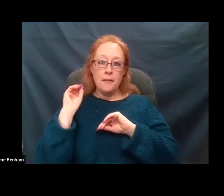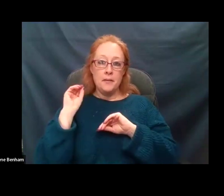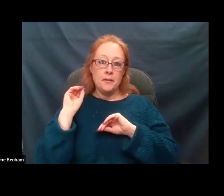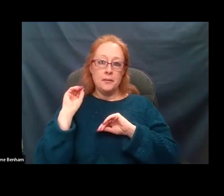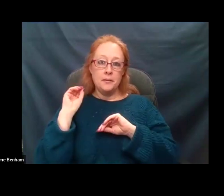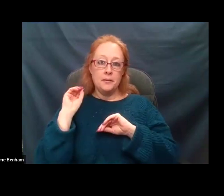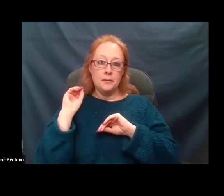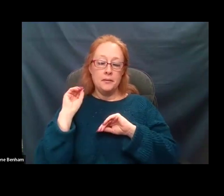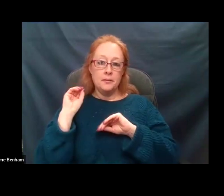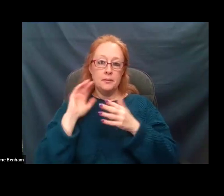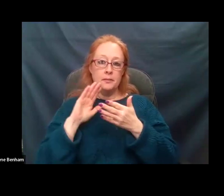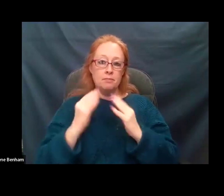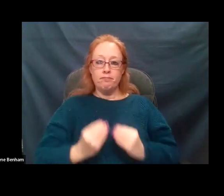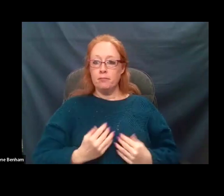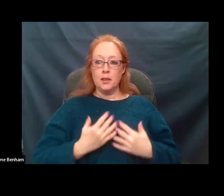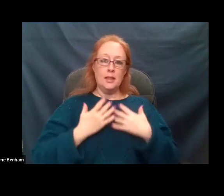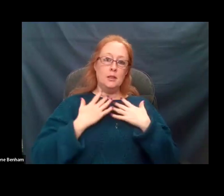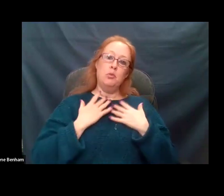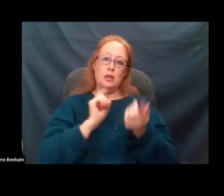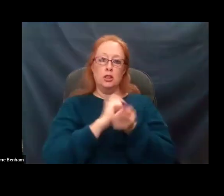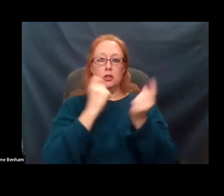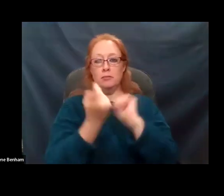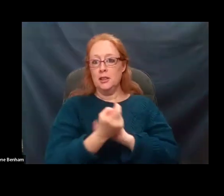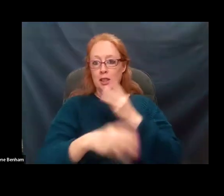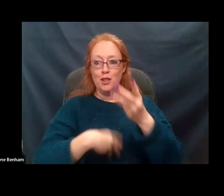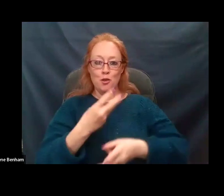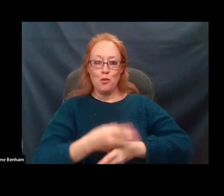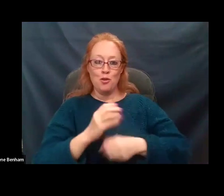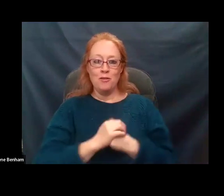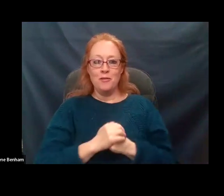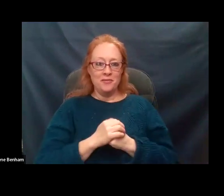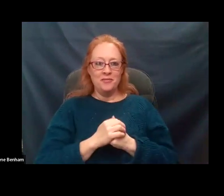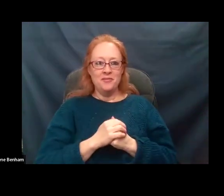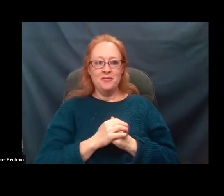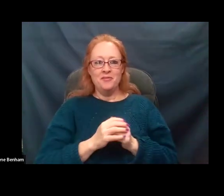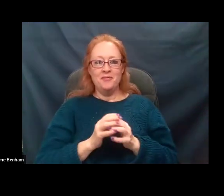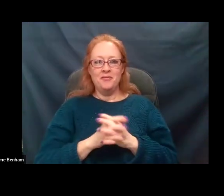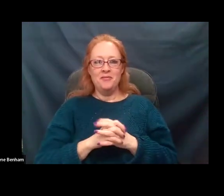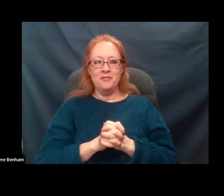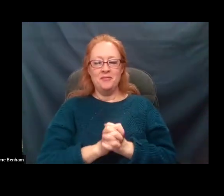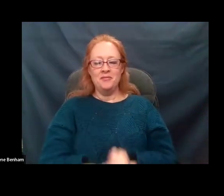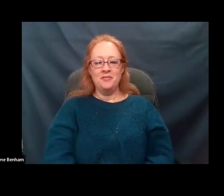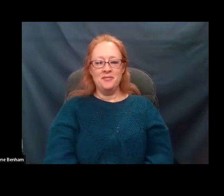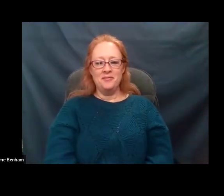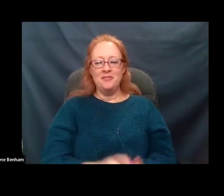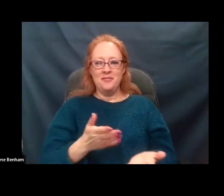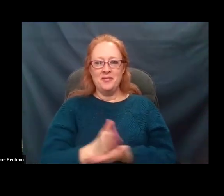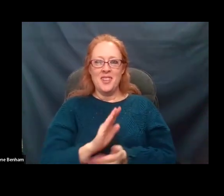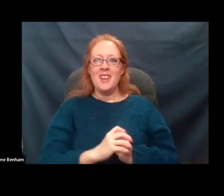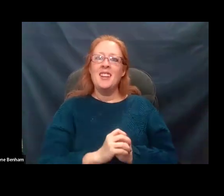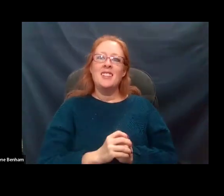And yeah.